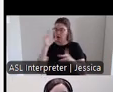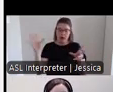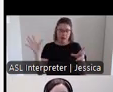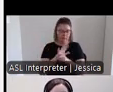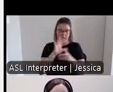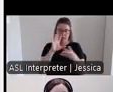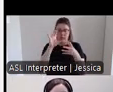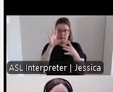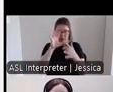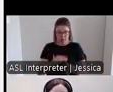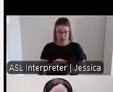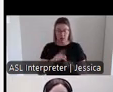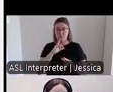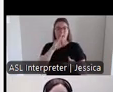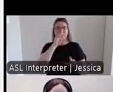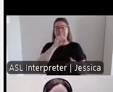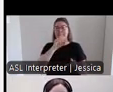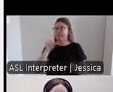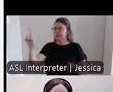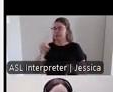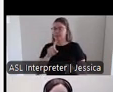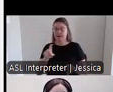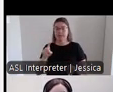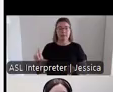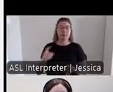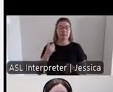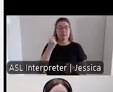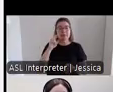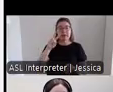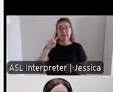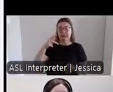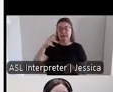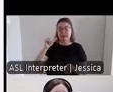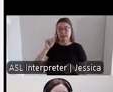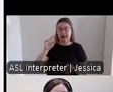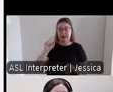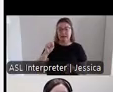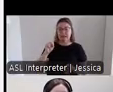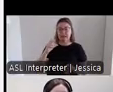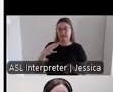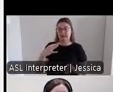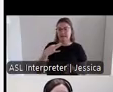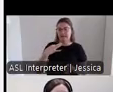As such, we did not examine VPATs-- uh, Voluntary Product Accessibility Templates.